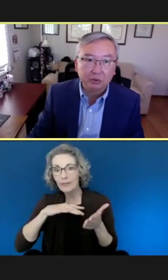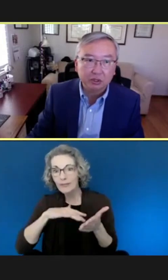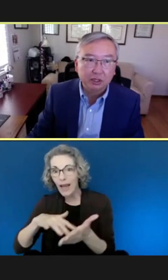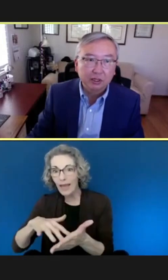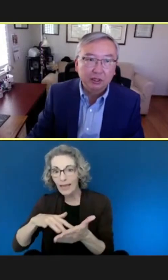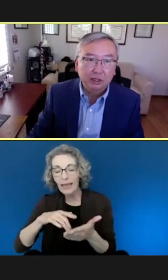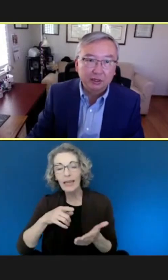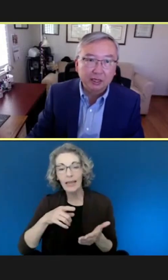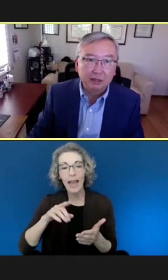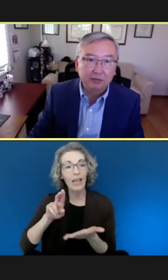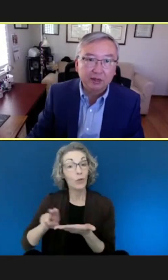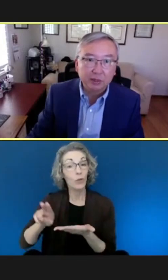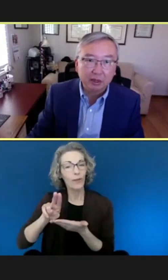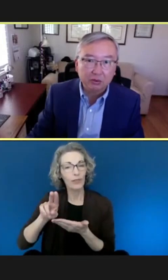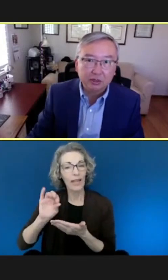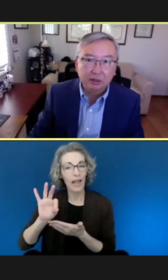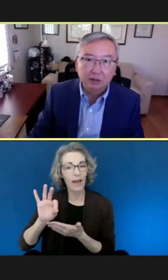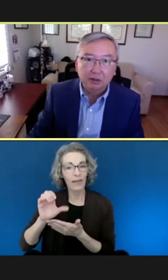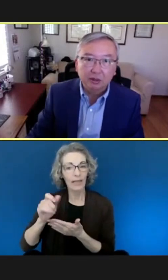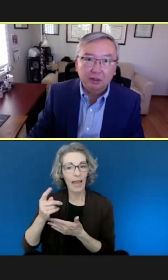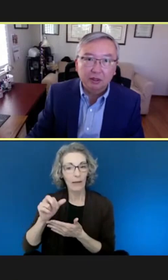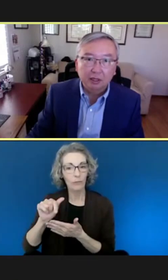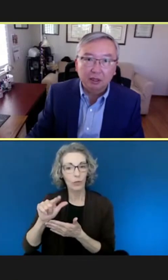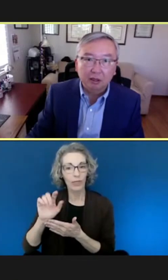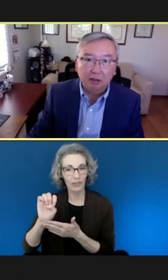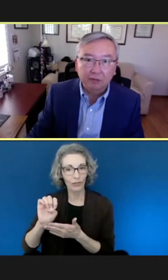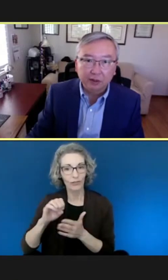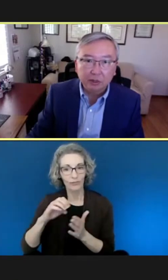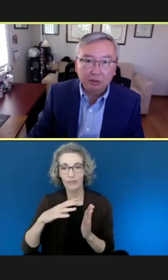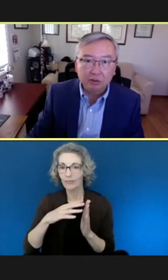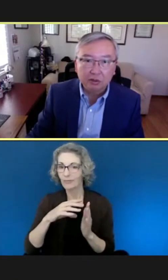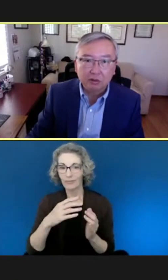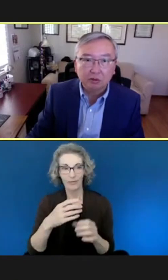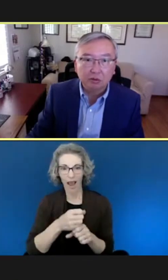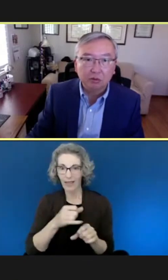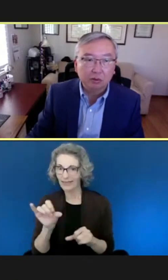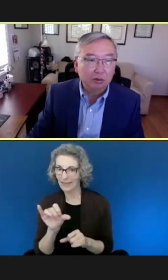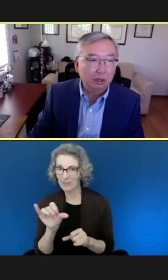University of Cambridge, in that females